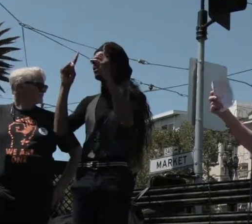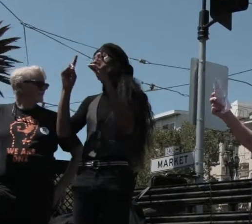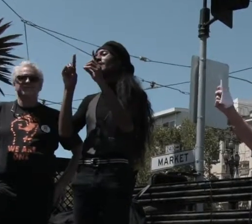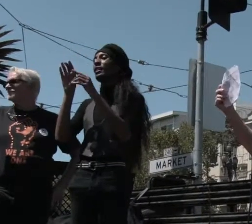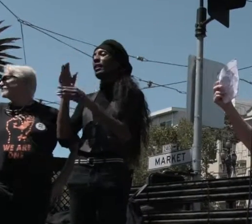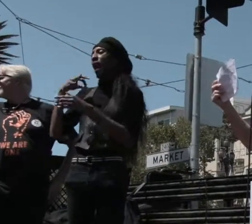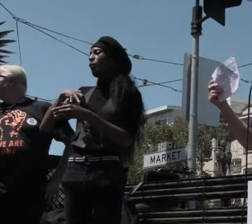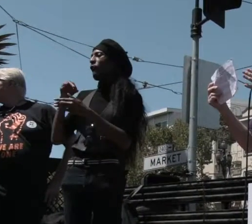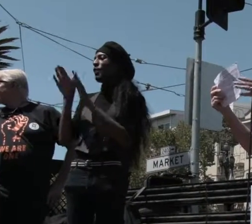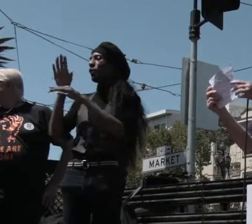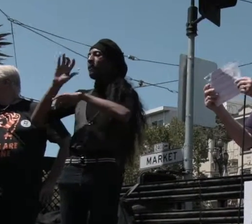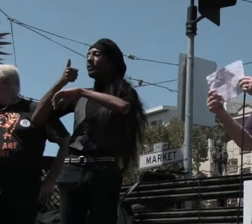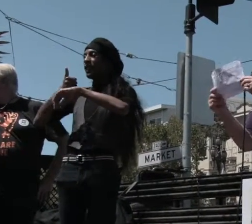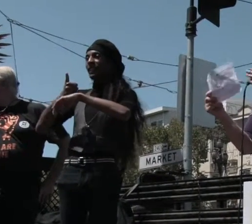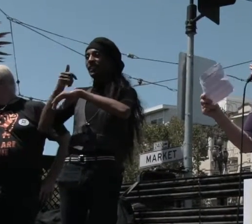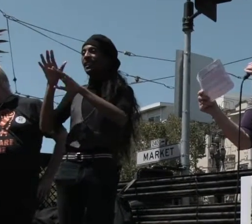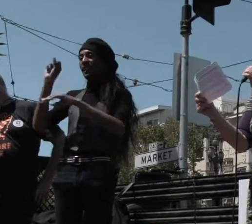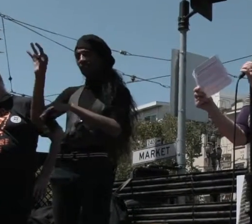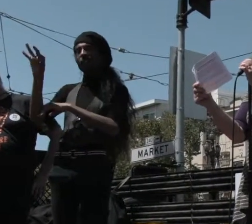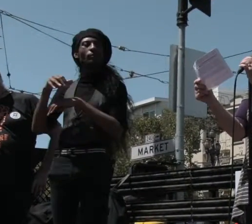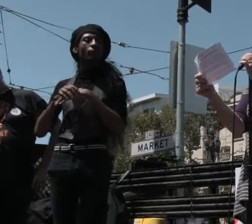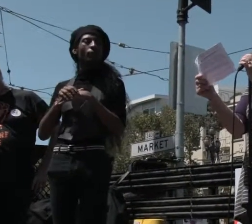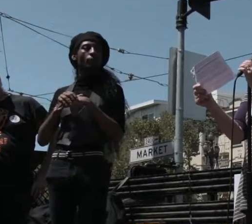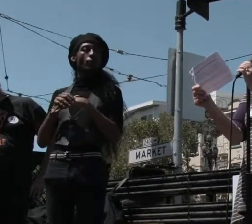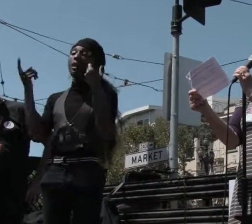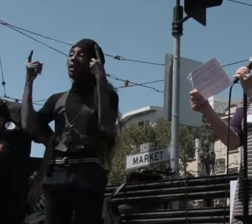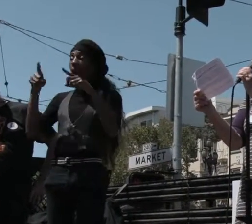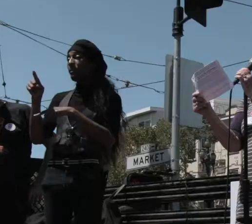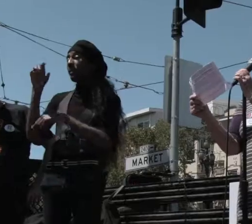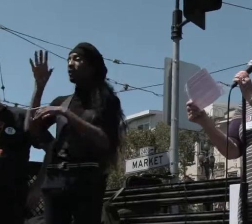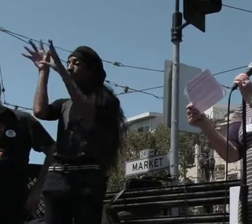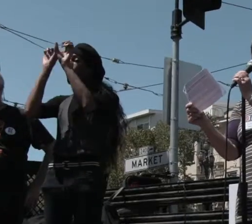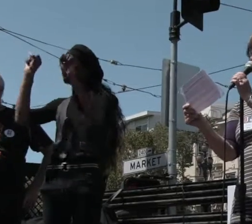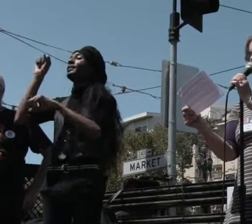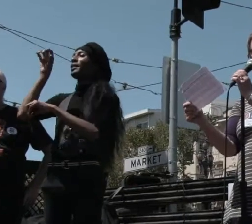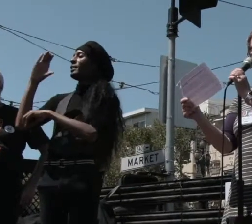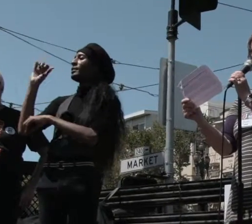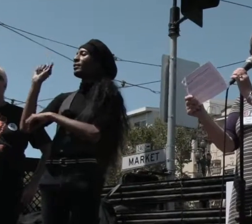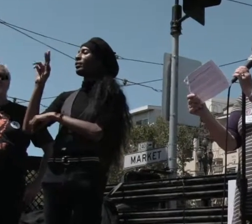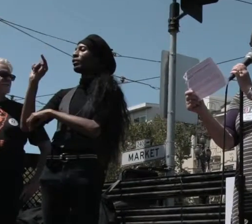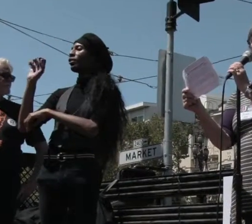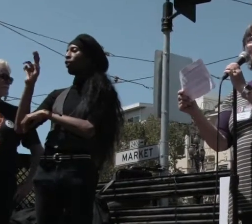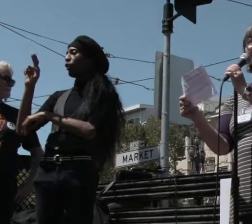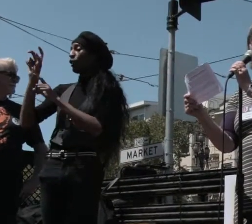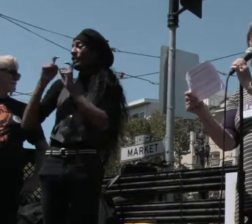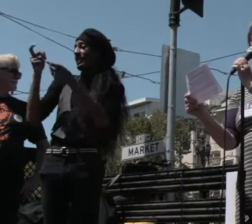They refused to leave until President Carter implemented a four year old law granting and protecting the